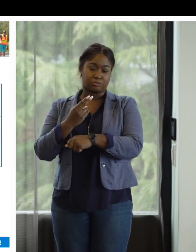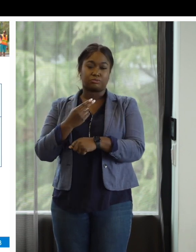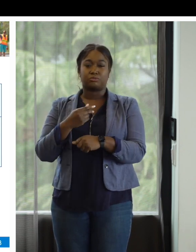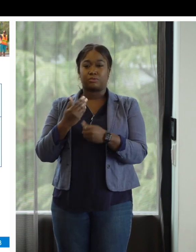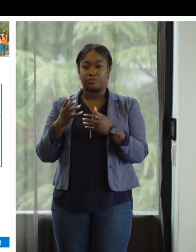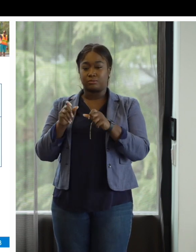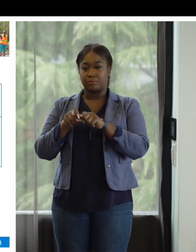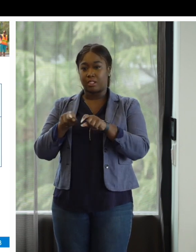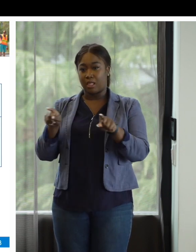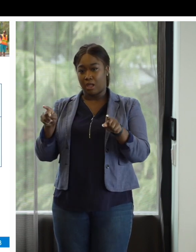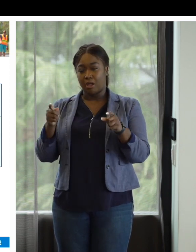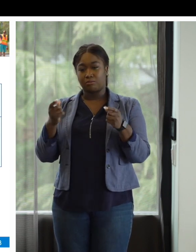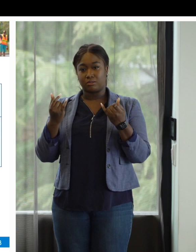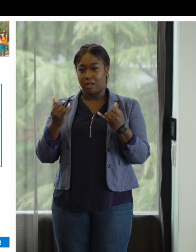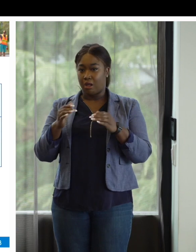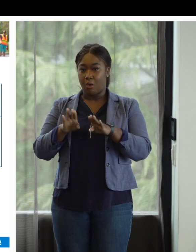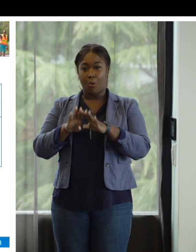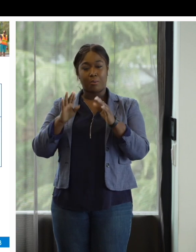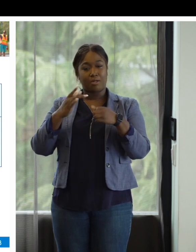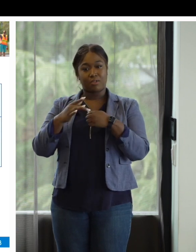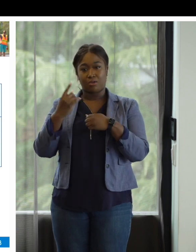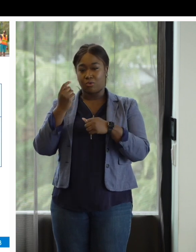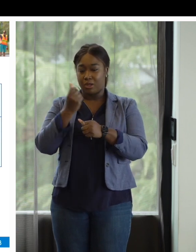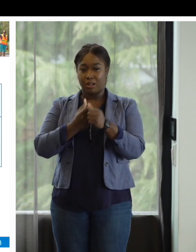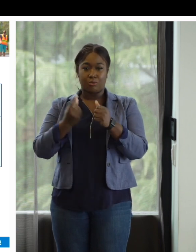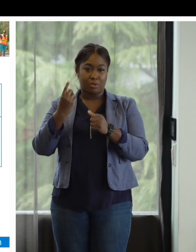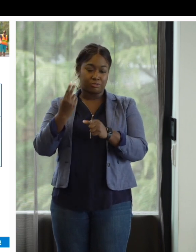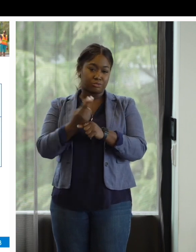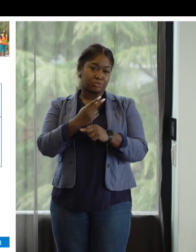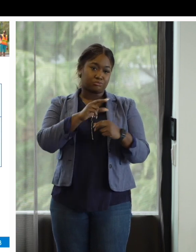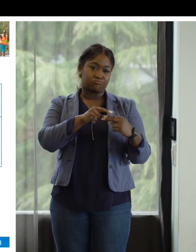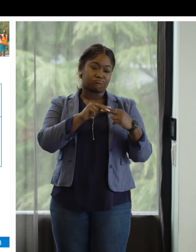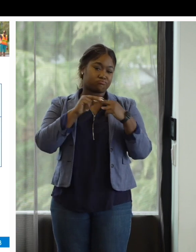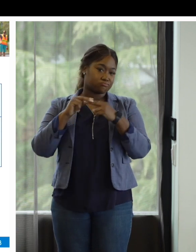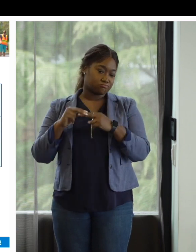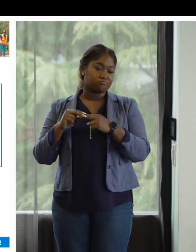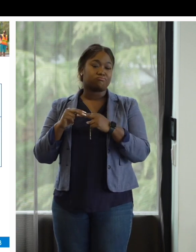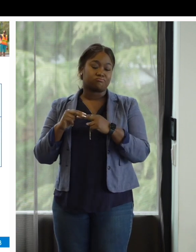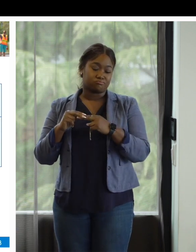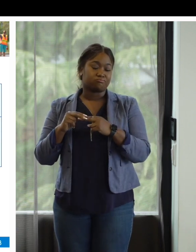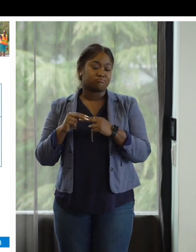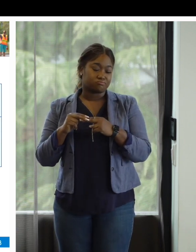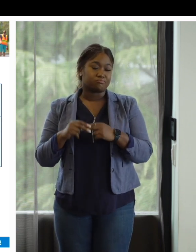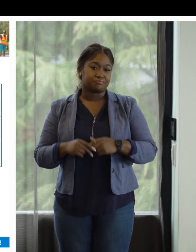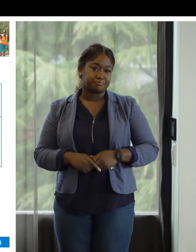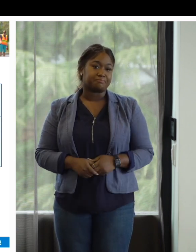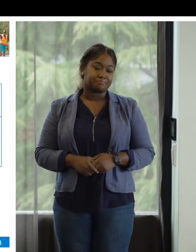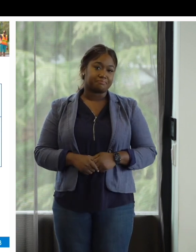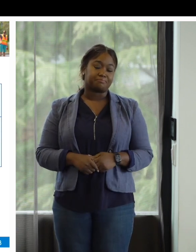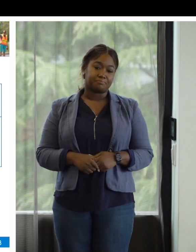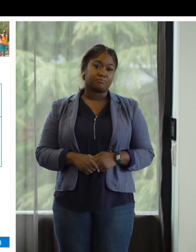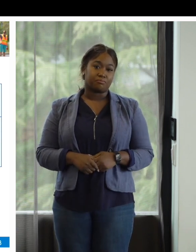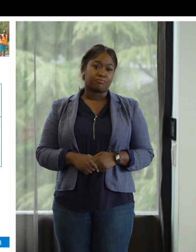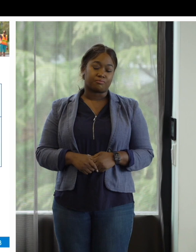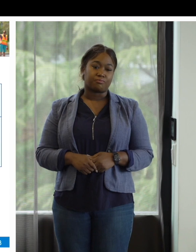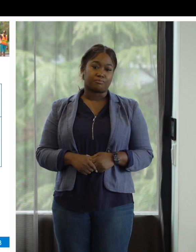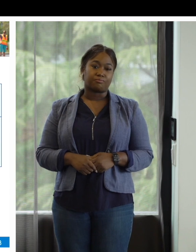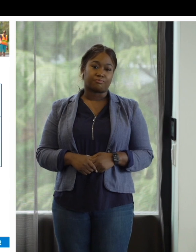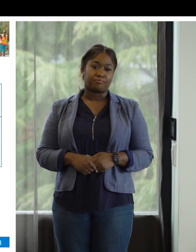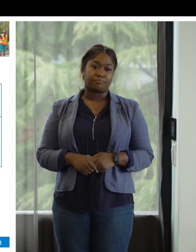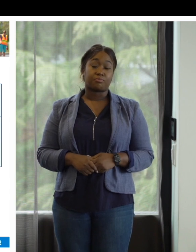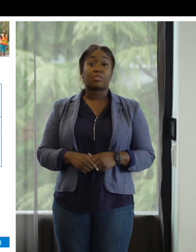and available for anybody who use we identified over 3